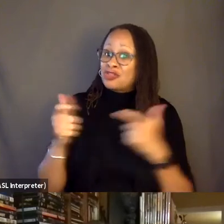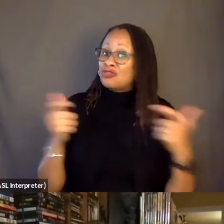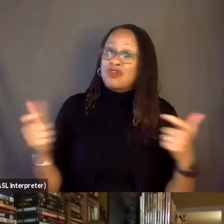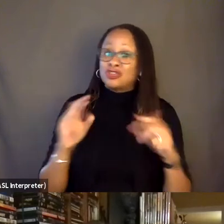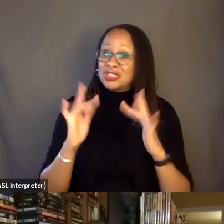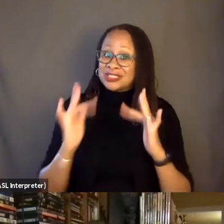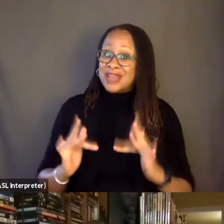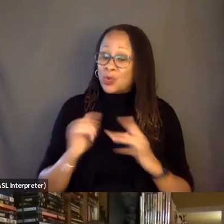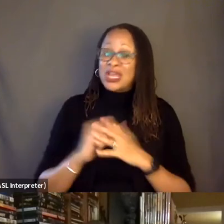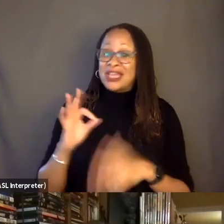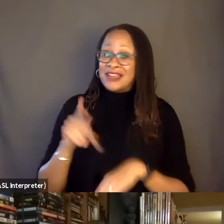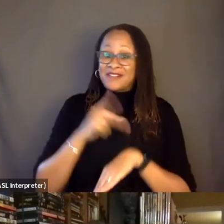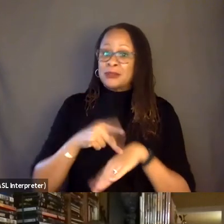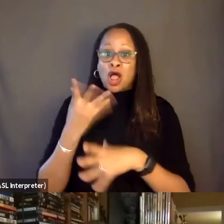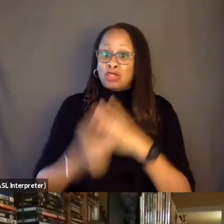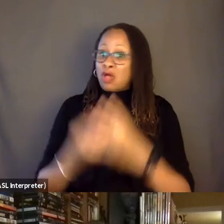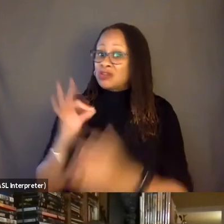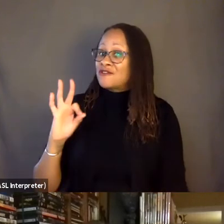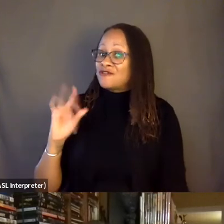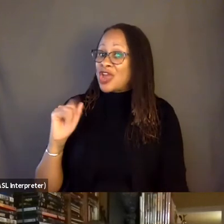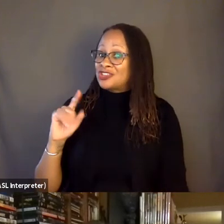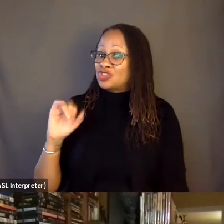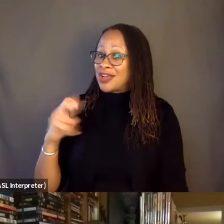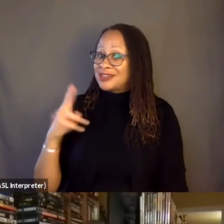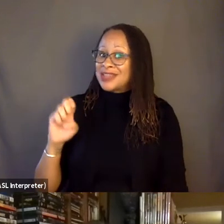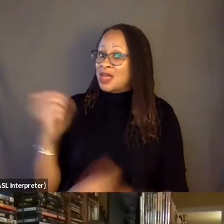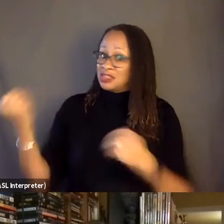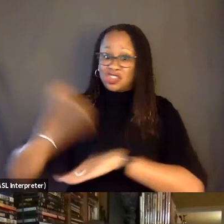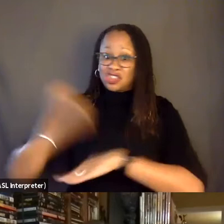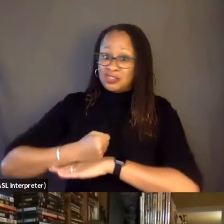they lost their franchise. They were shut down on May five, right?